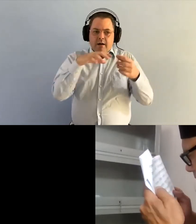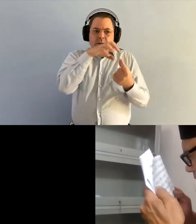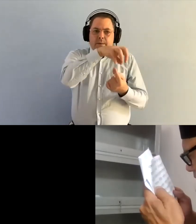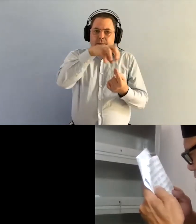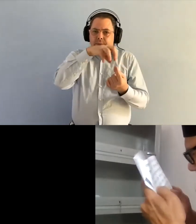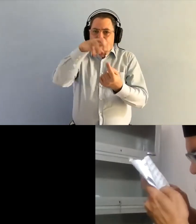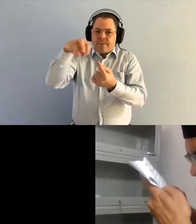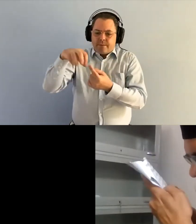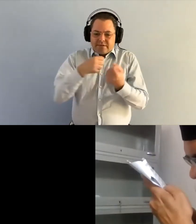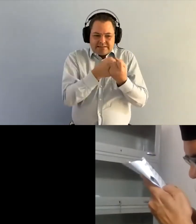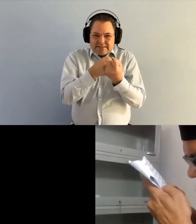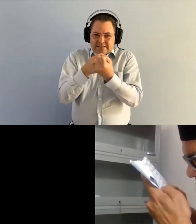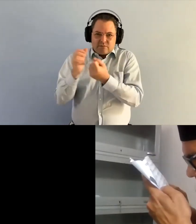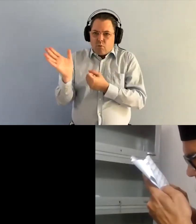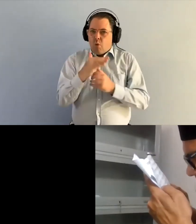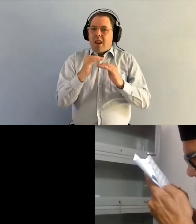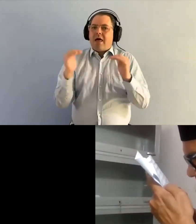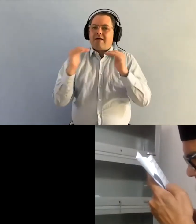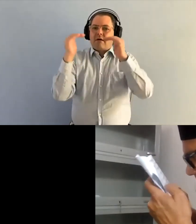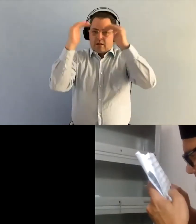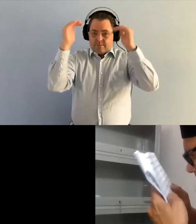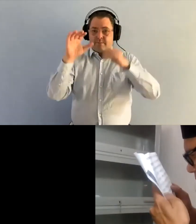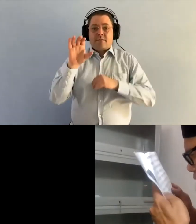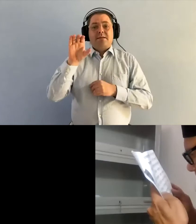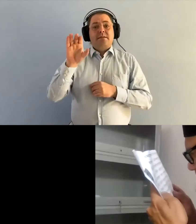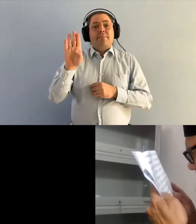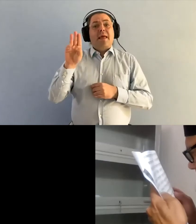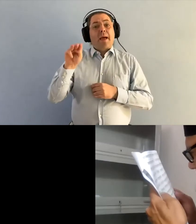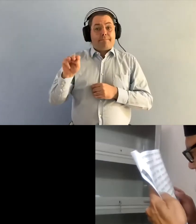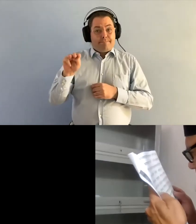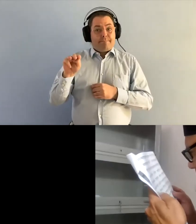in all level, federal, provincial, and local level